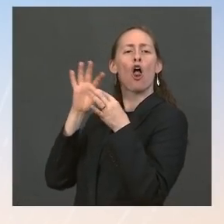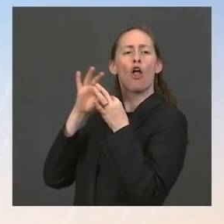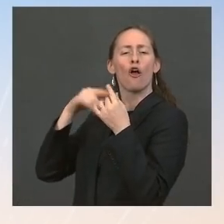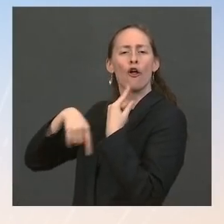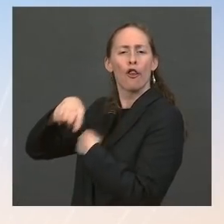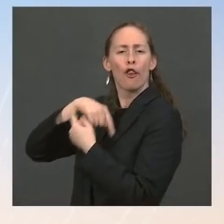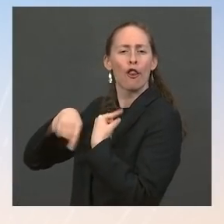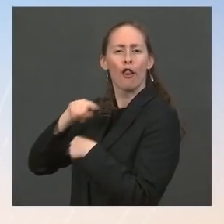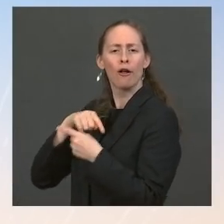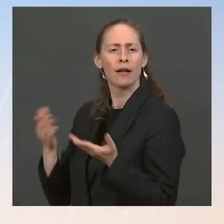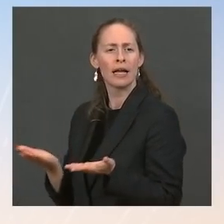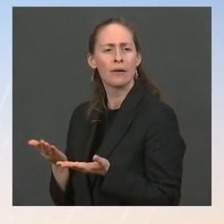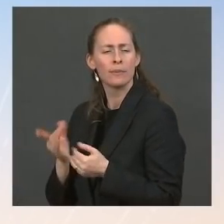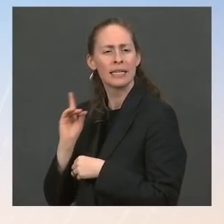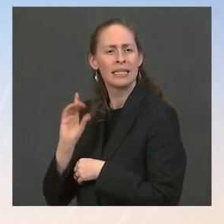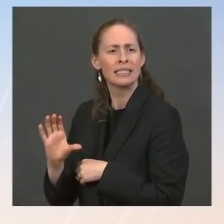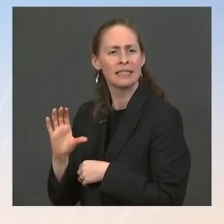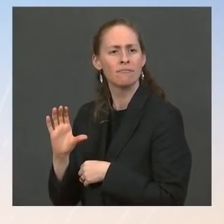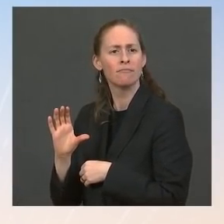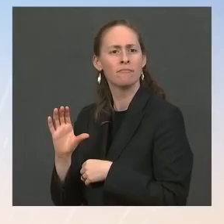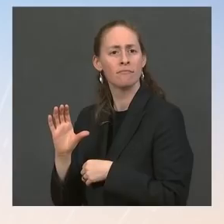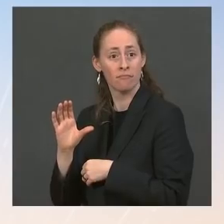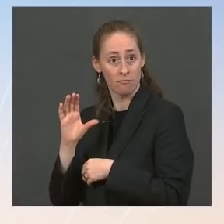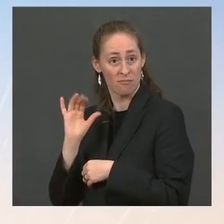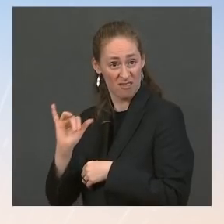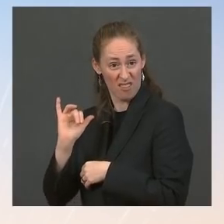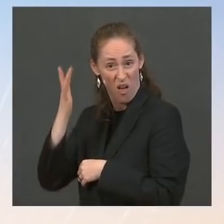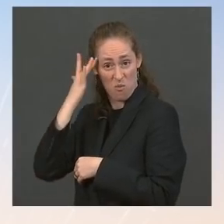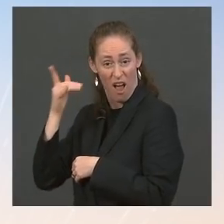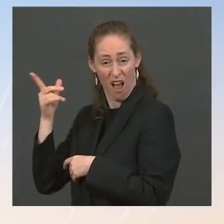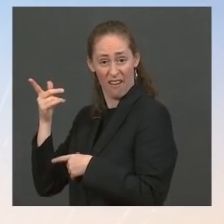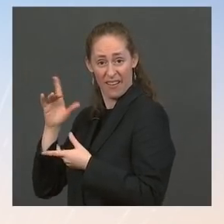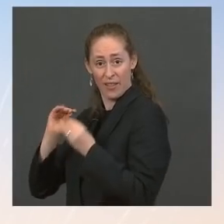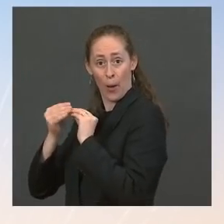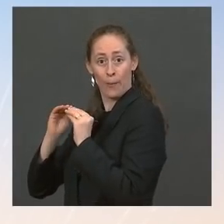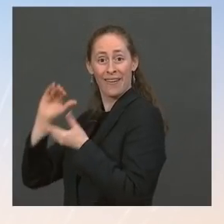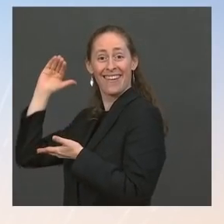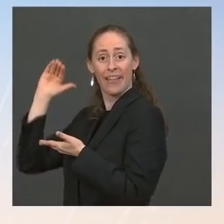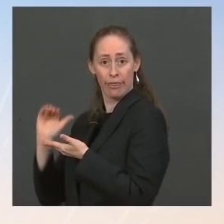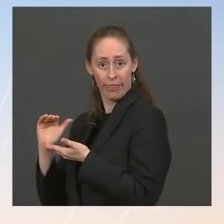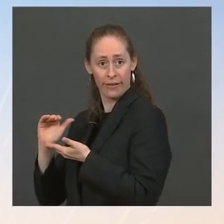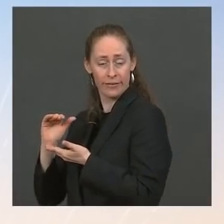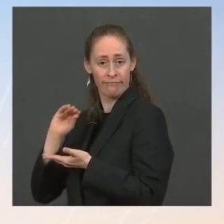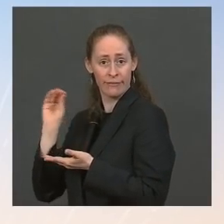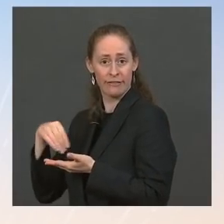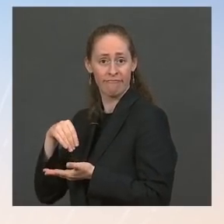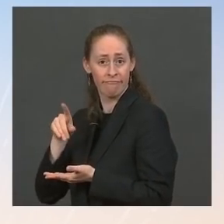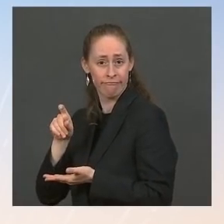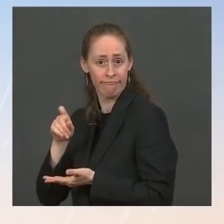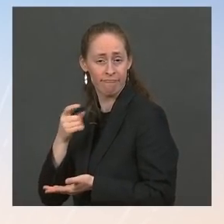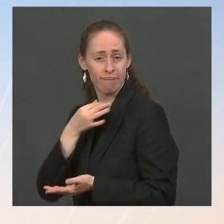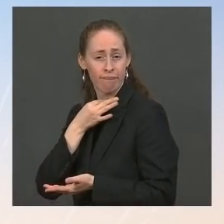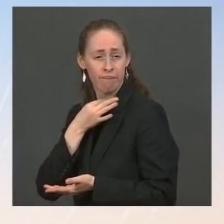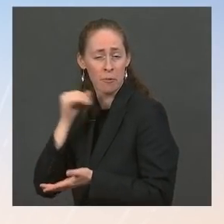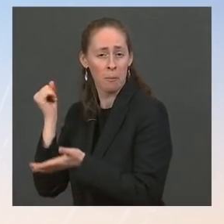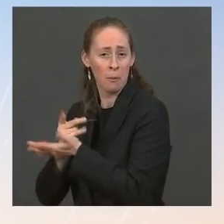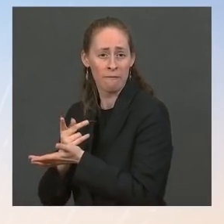rating as where it is, do you? Ms. Psaki: Well, we think, one, there's a couple factors. One is people are still -- there's a fatigue from COVID.